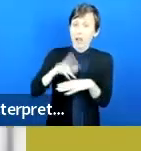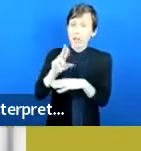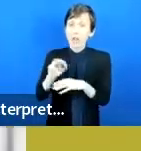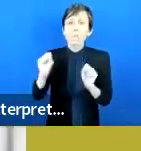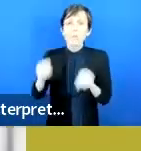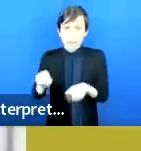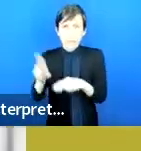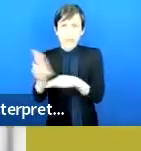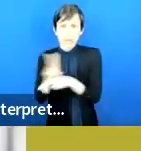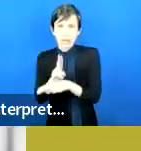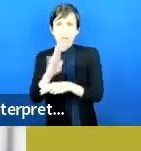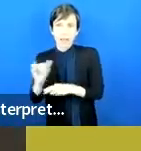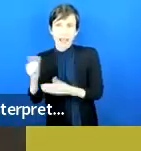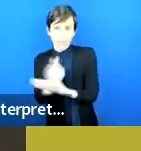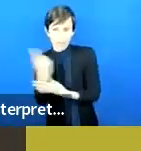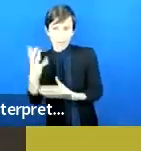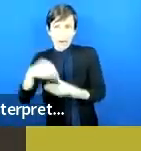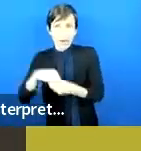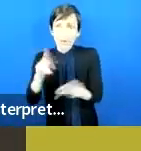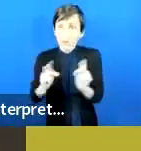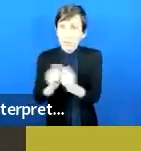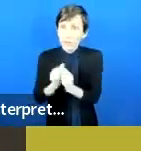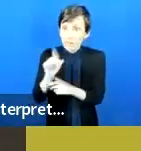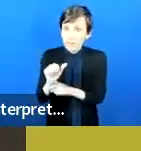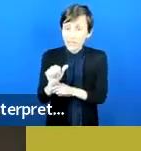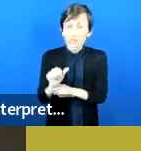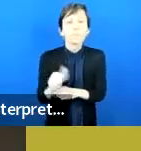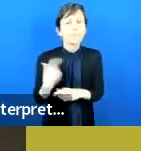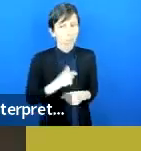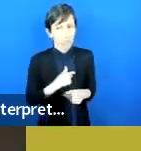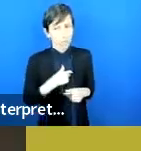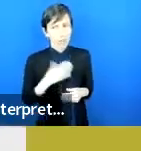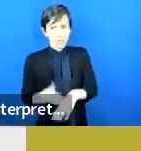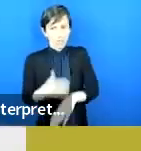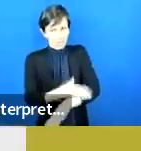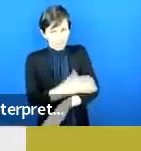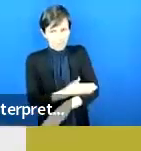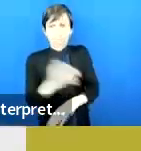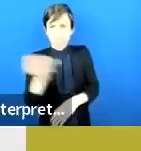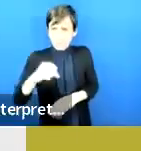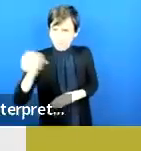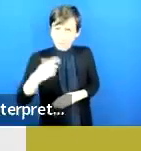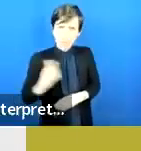including people with disabilities. We've made great progress. We've established a university network